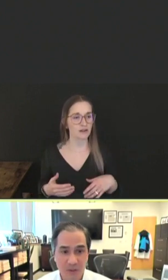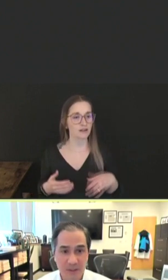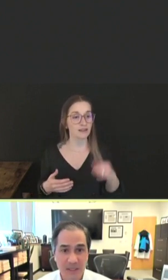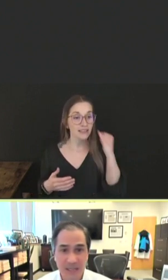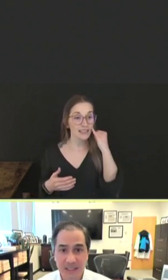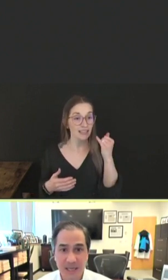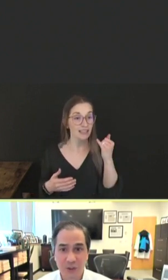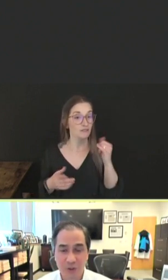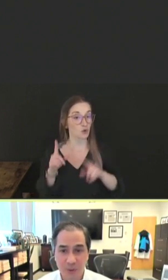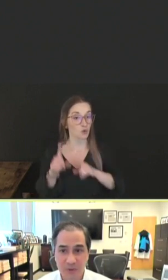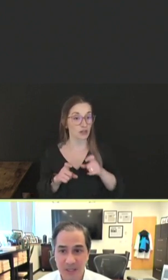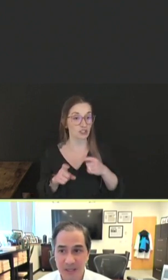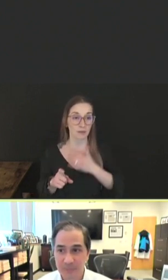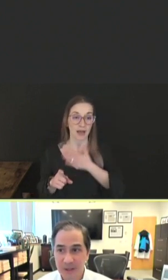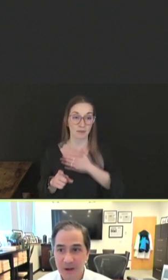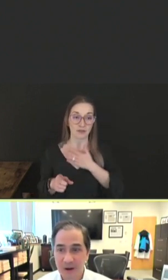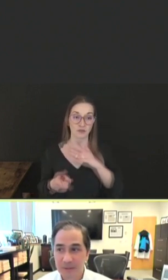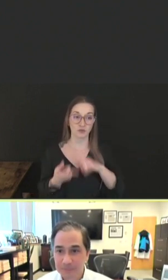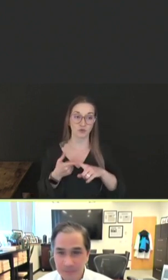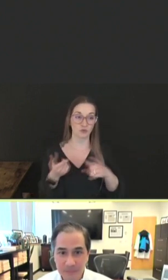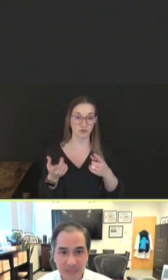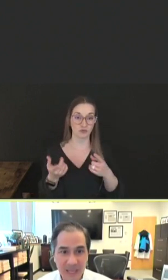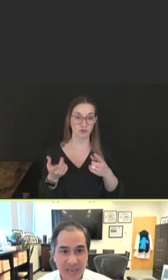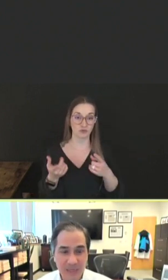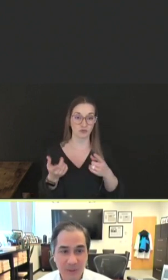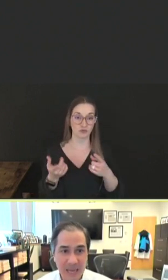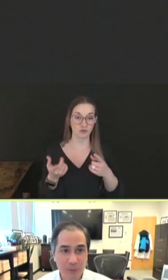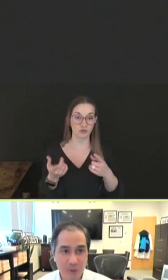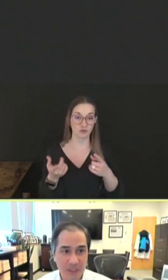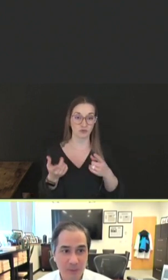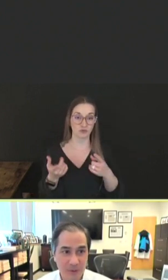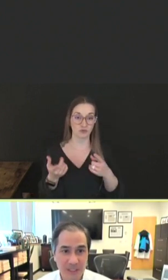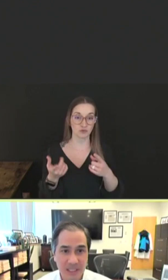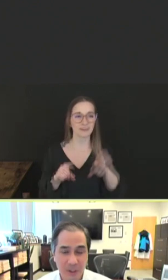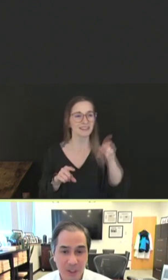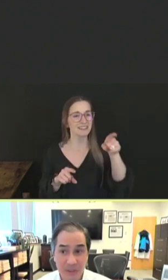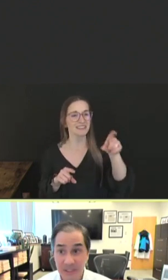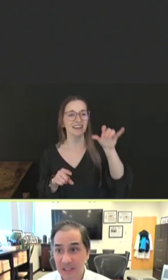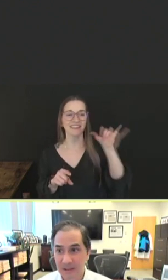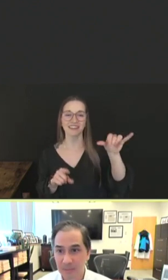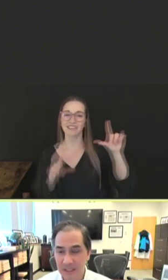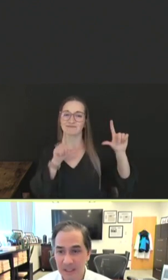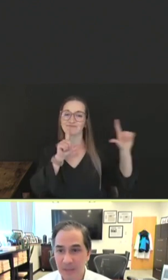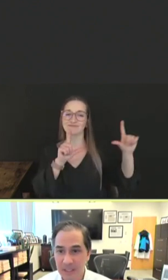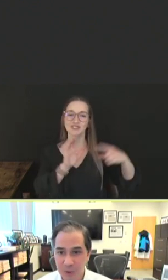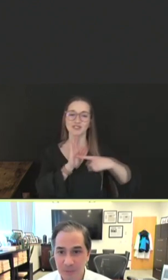The next slide just shows our annual lab retreat, which is a year ago still being done by Zoom.